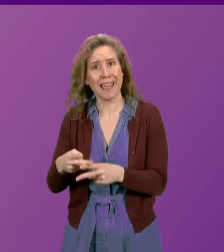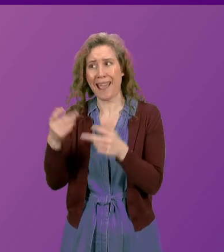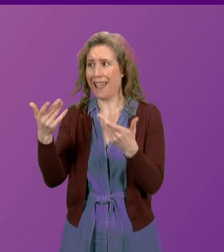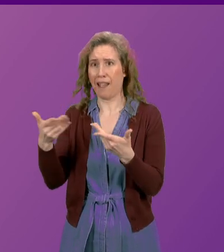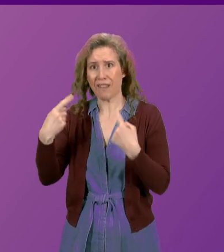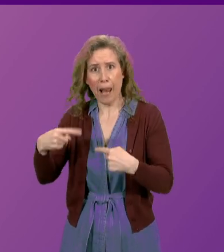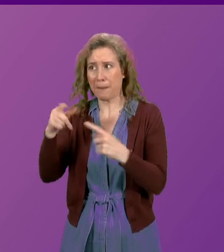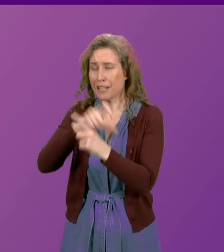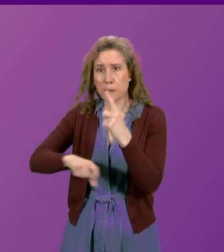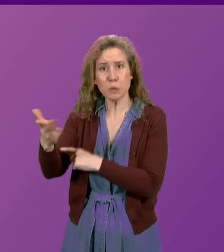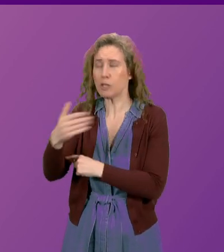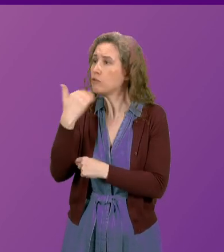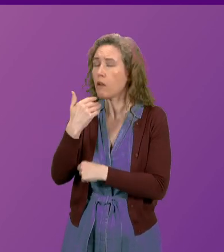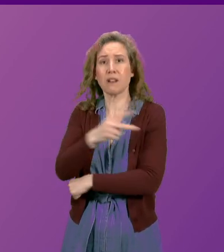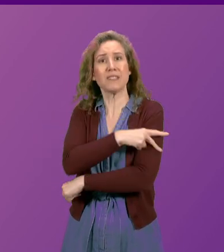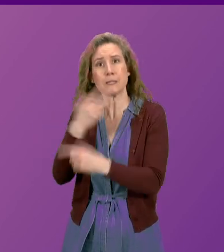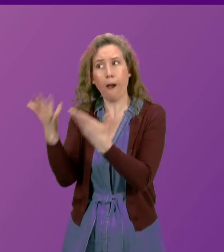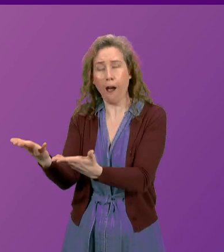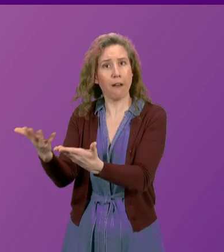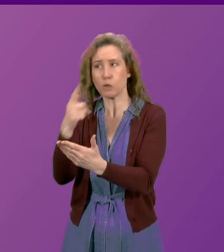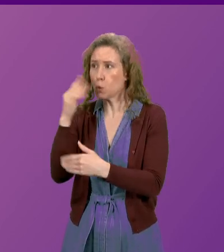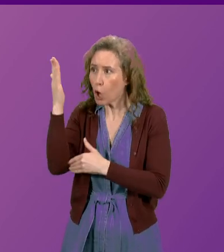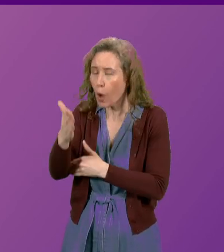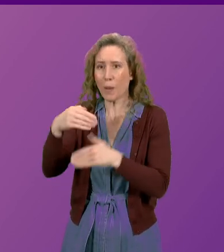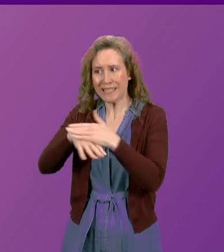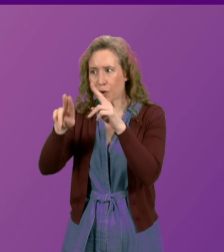because we do not have enough people in the workforce to deliver the volume of social